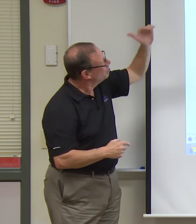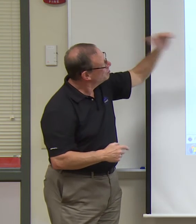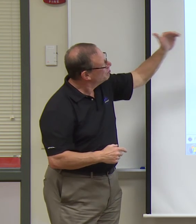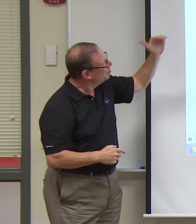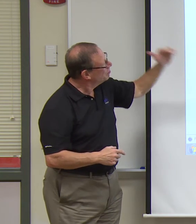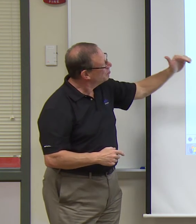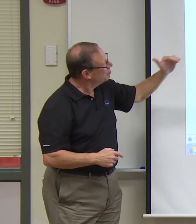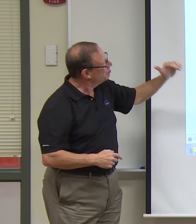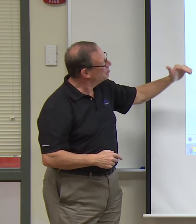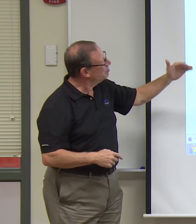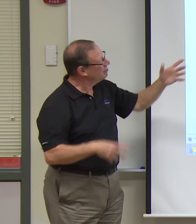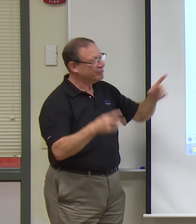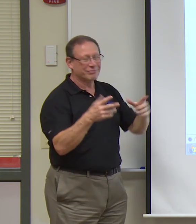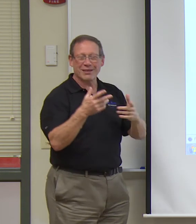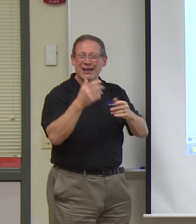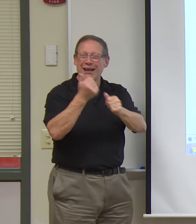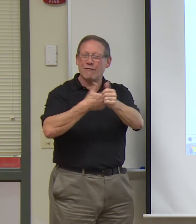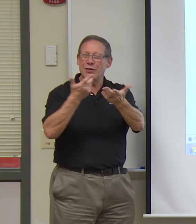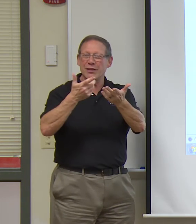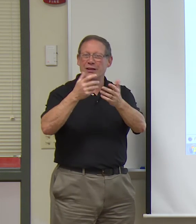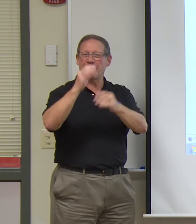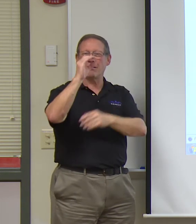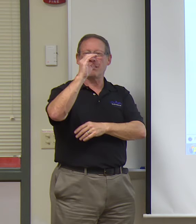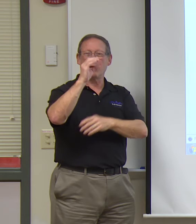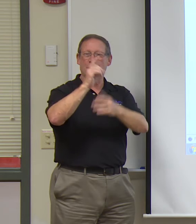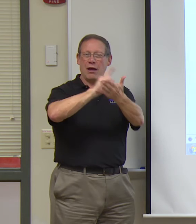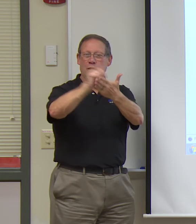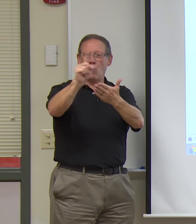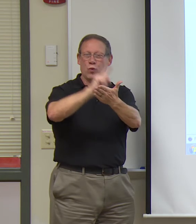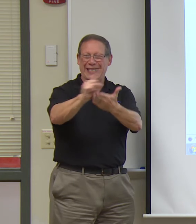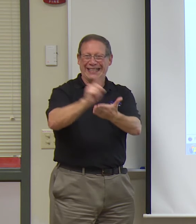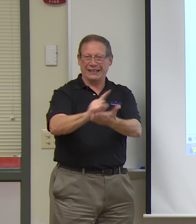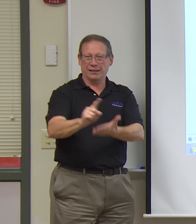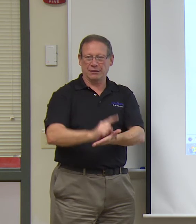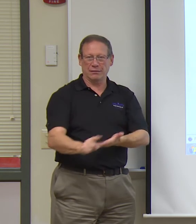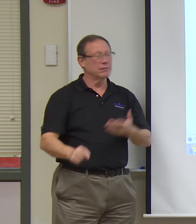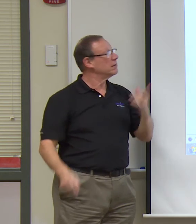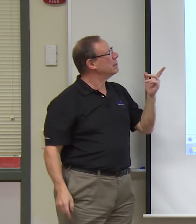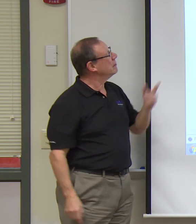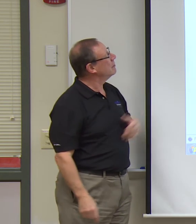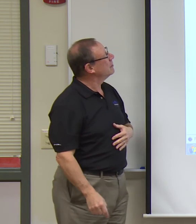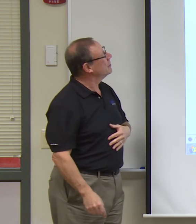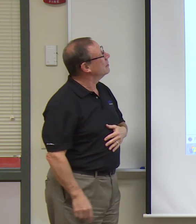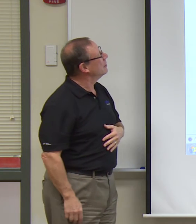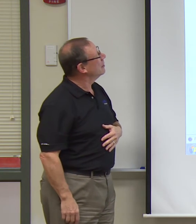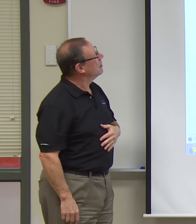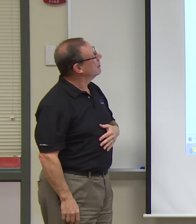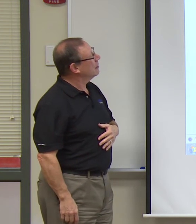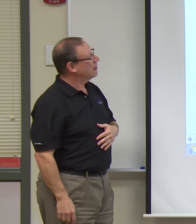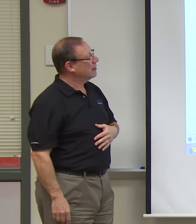So, again, everything kind of set out by week, and 8 weekly modules.